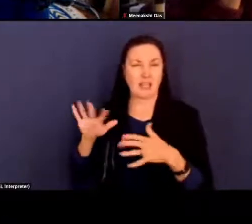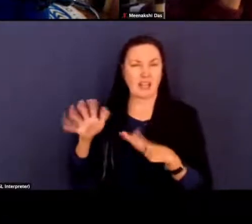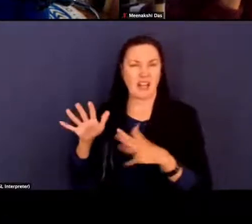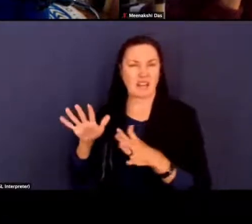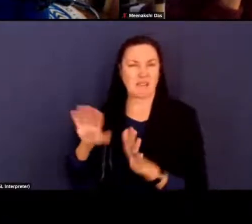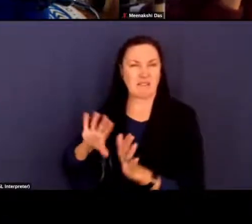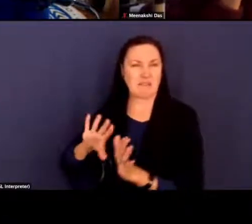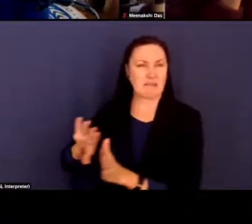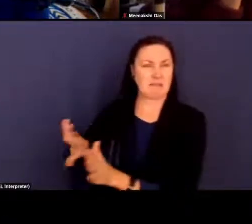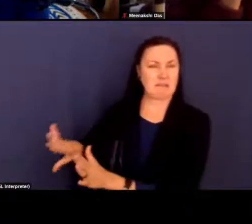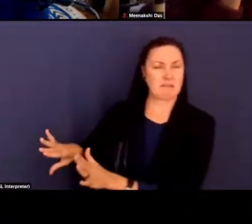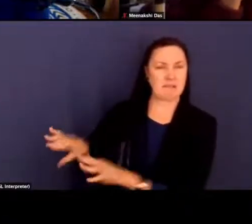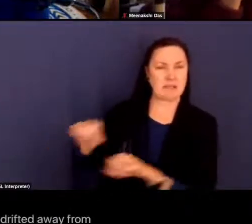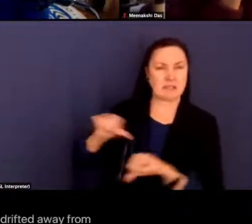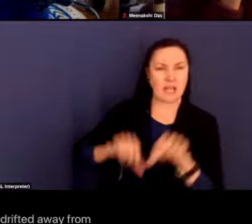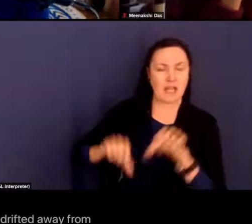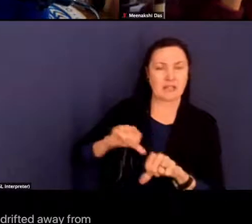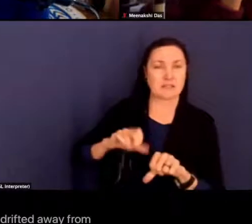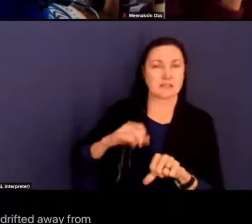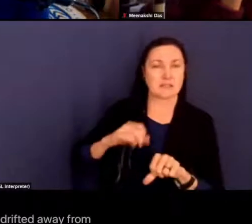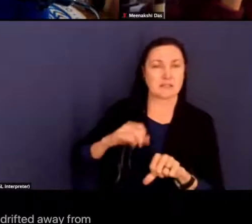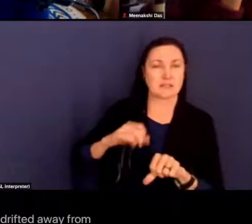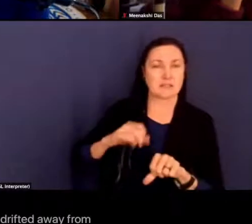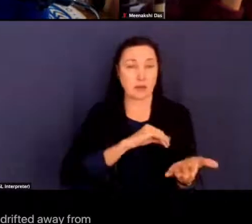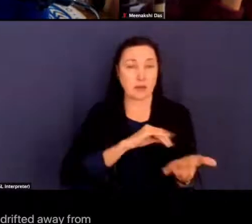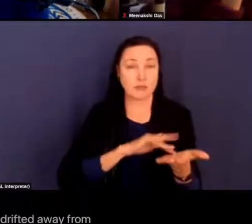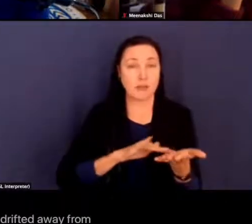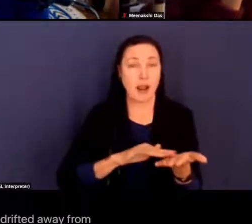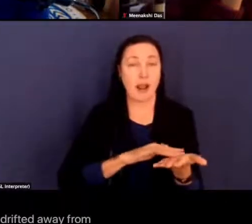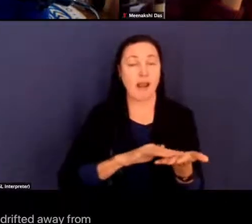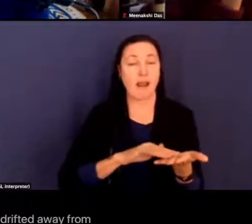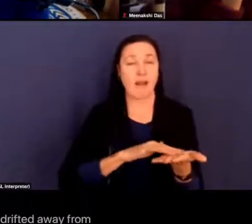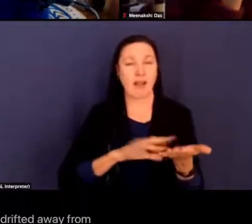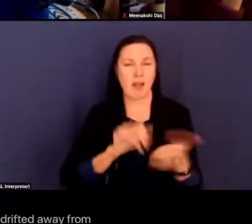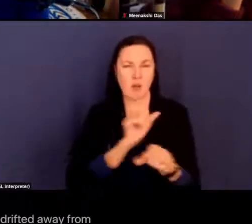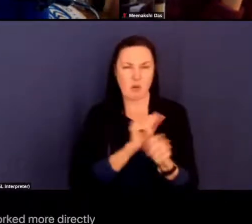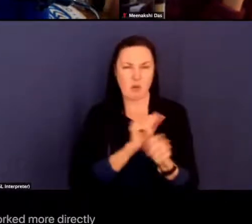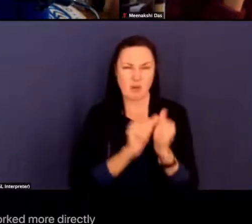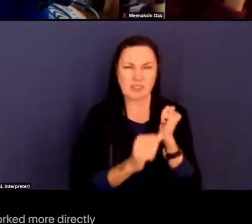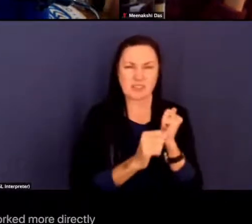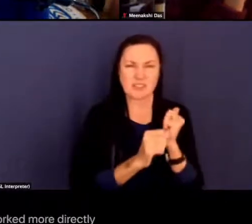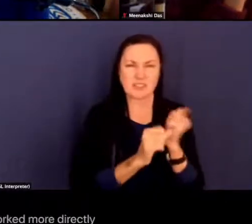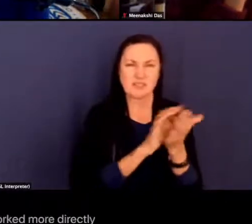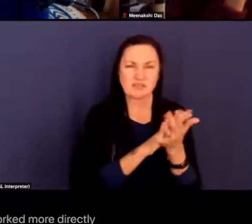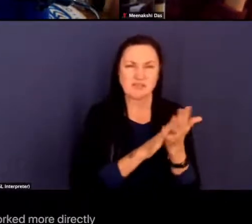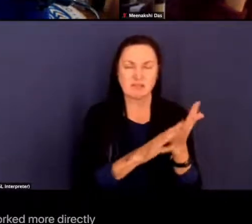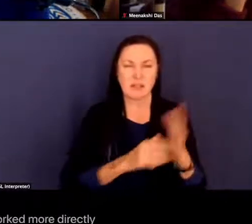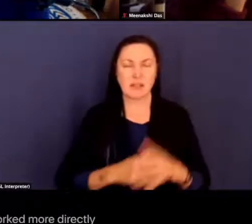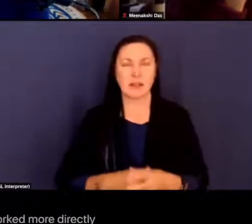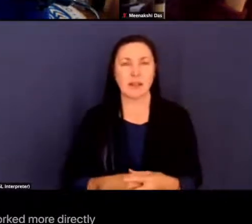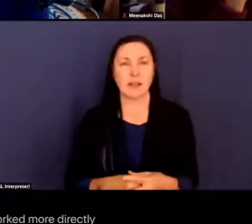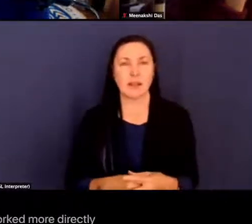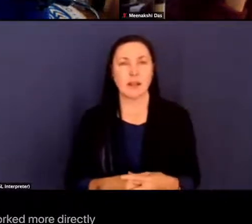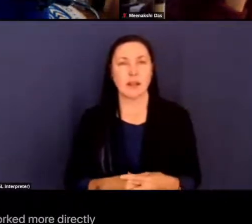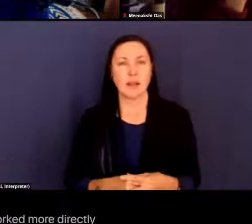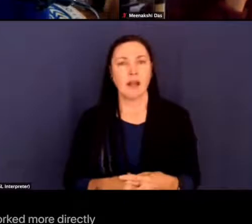who actually learned Braille to bring stuff to light. Those were some challenges for sure. I've